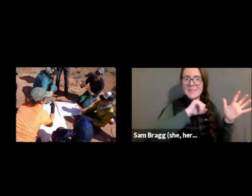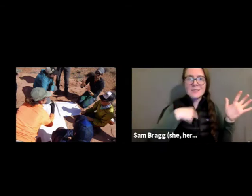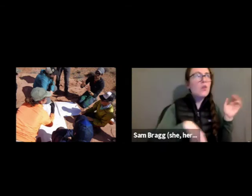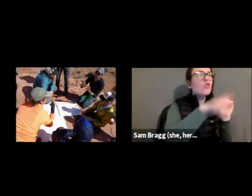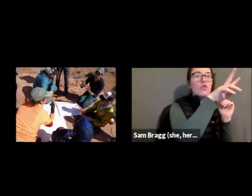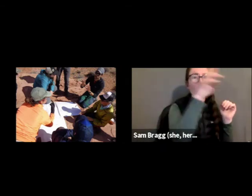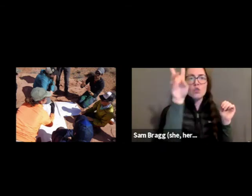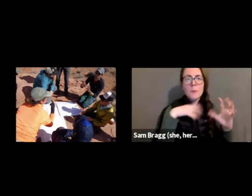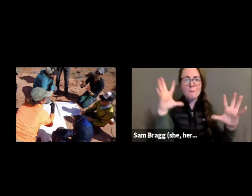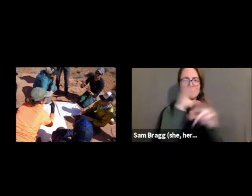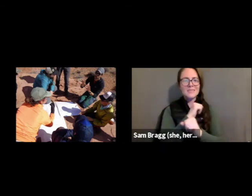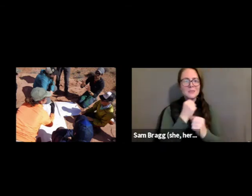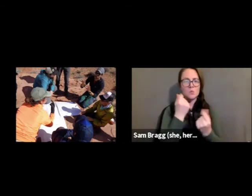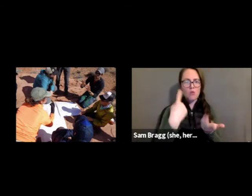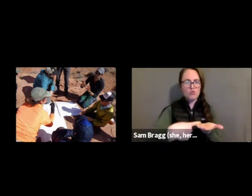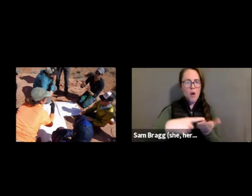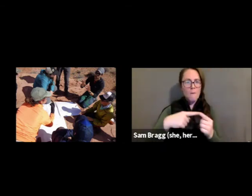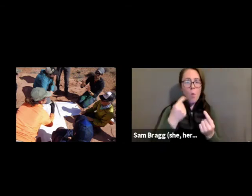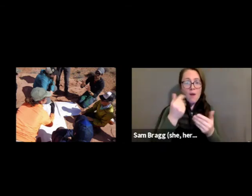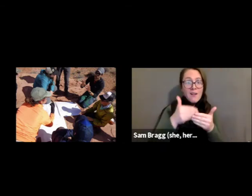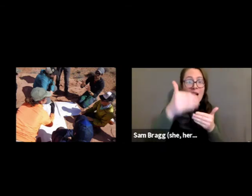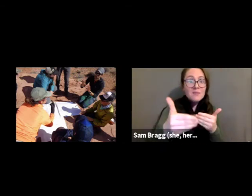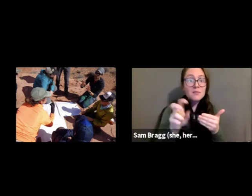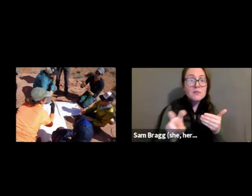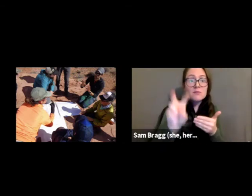everything. If I looked at the interpreter they would try to figure out what the communication